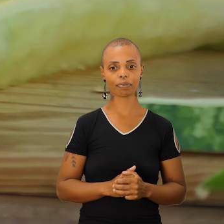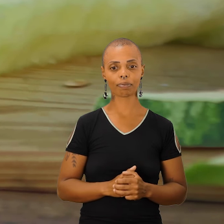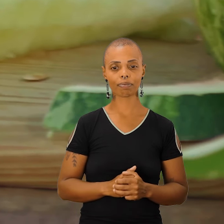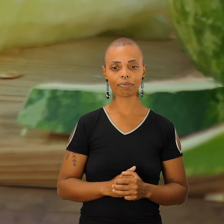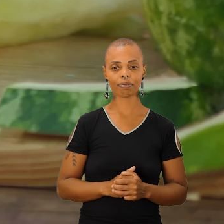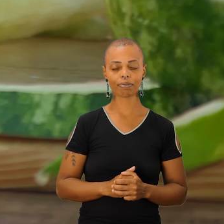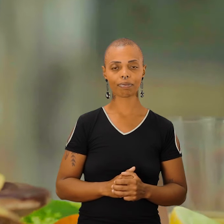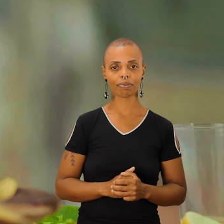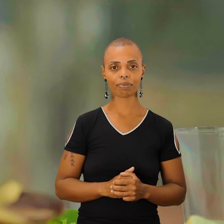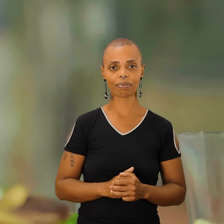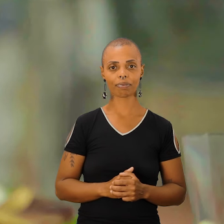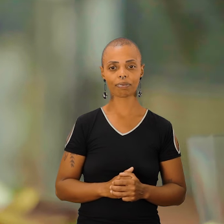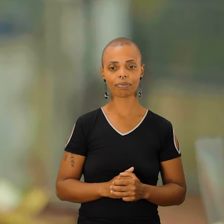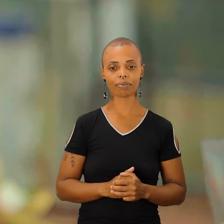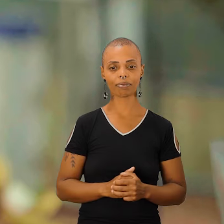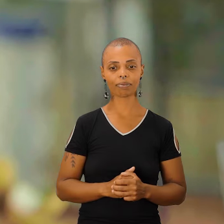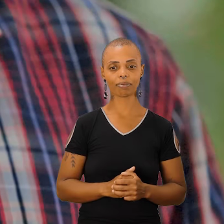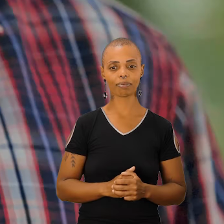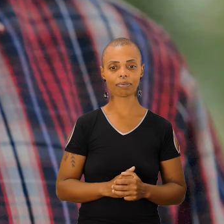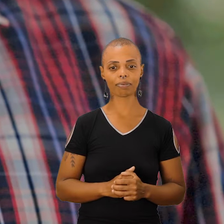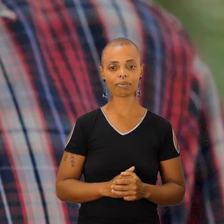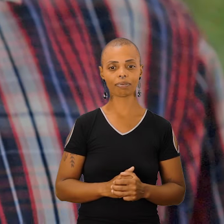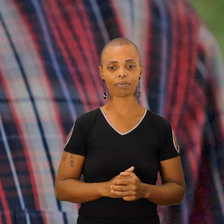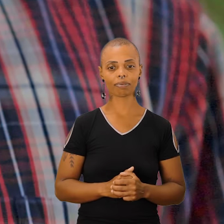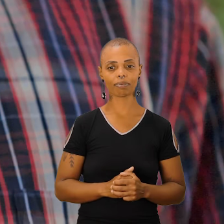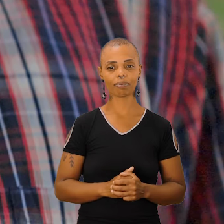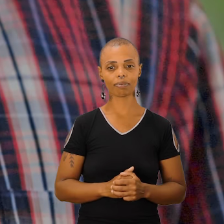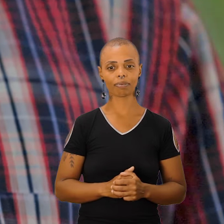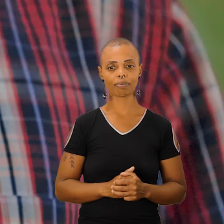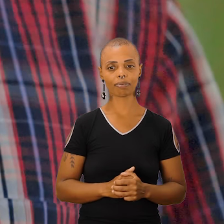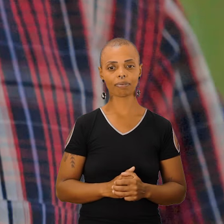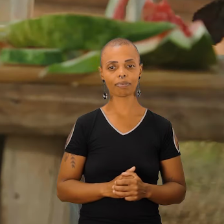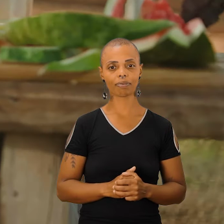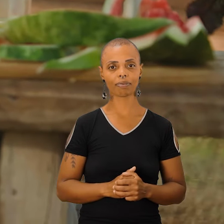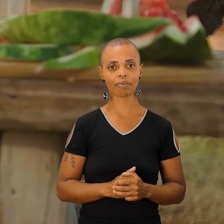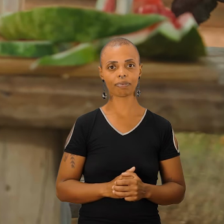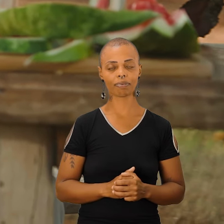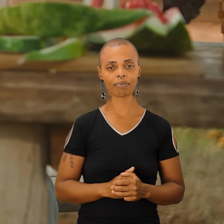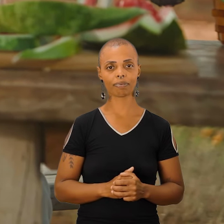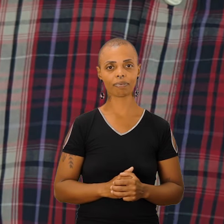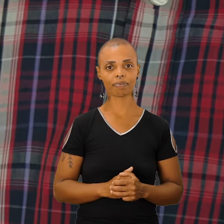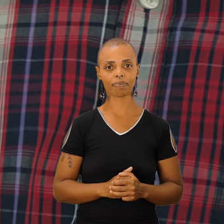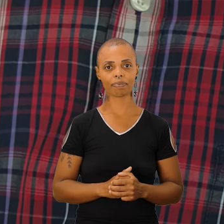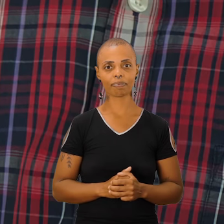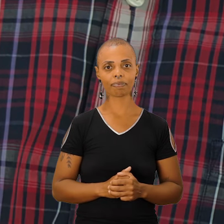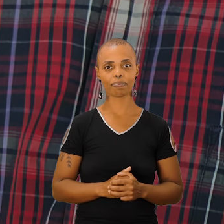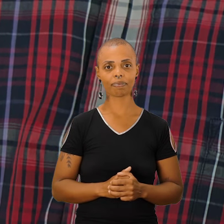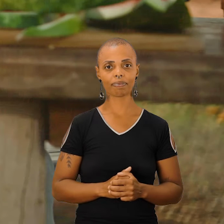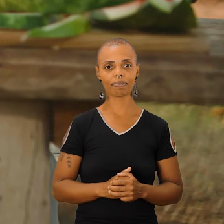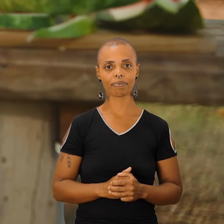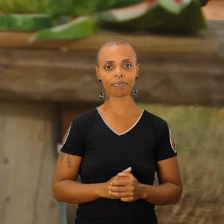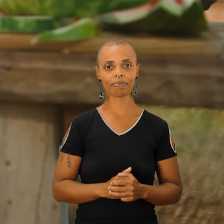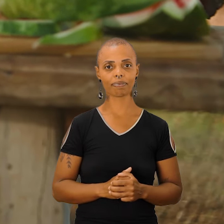[Birds] Comical Oh...